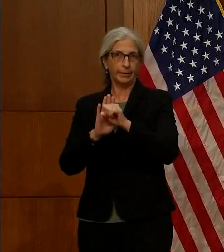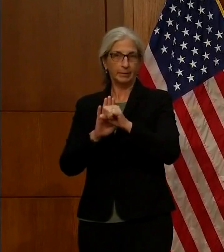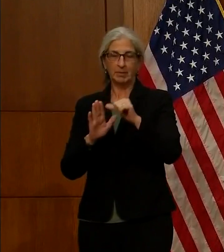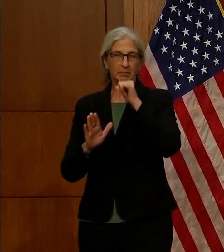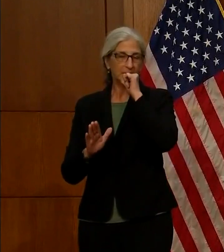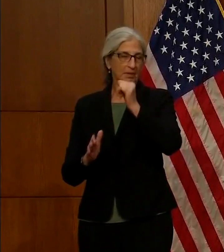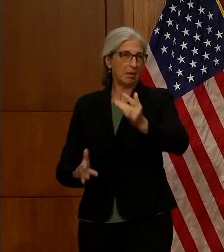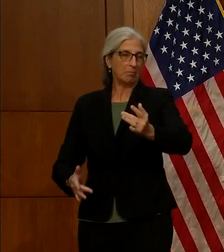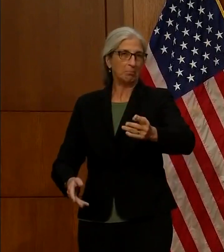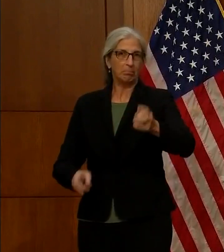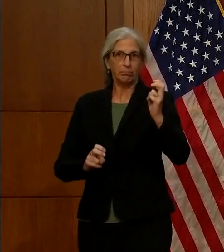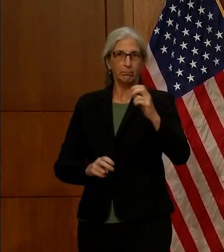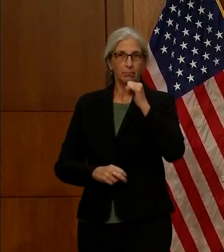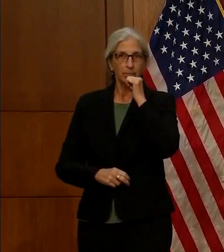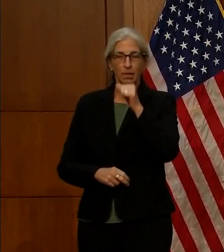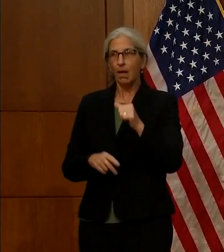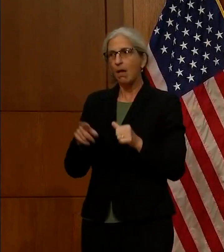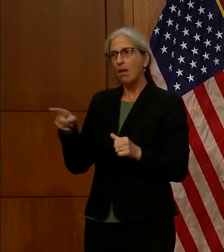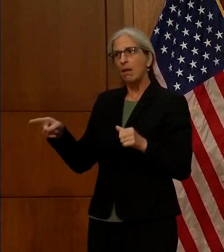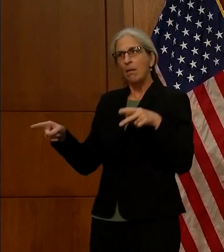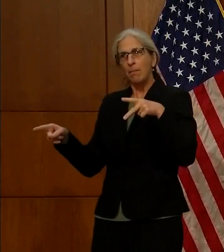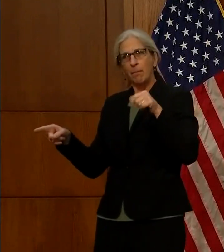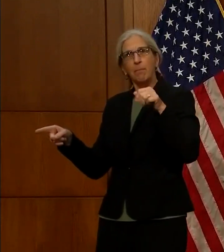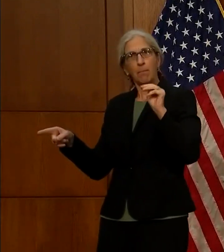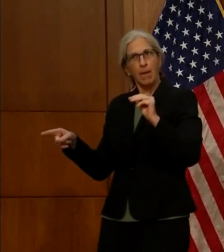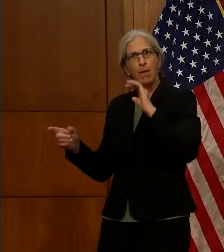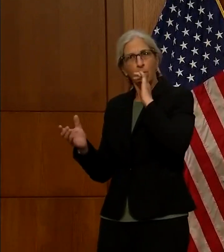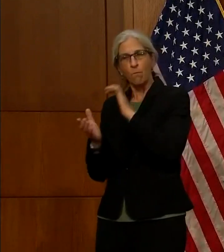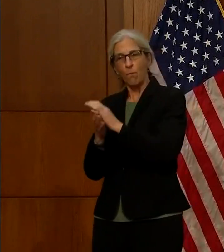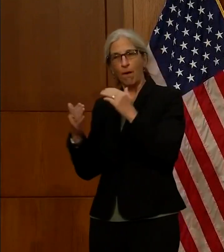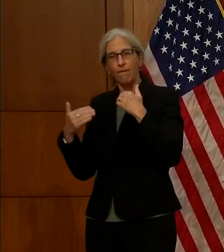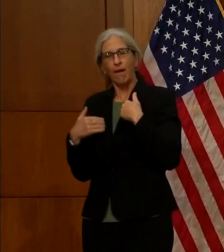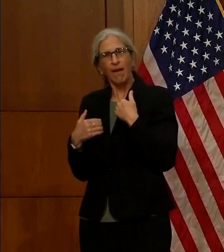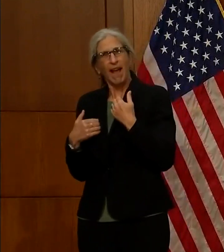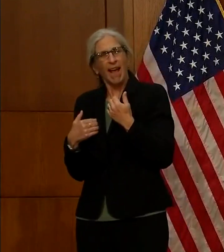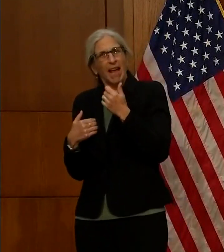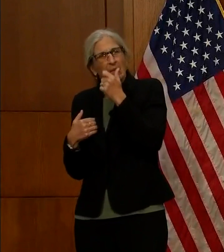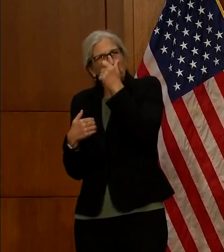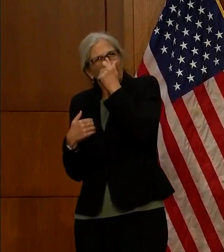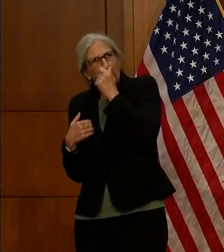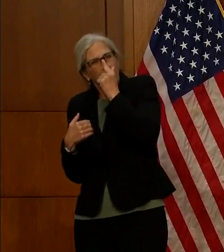HAD MILD SYMPTOMS- IT'S INTERESTING PAM HAD SOME